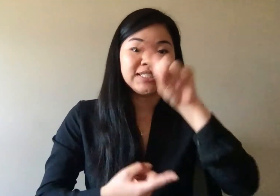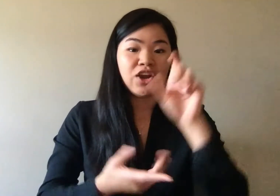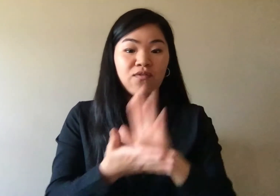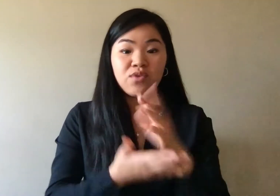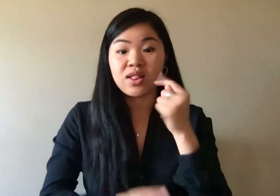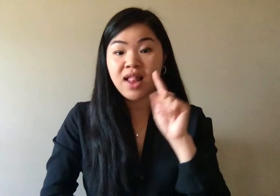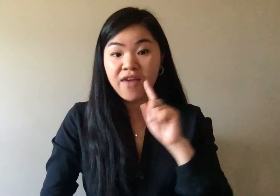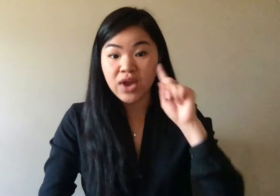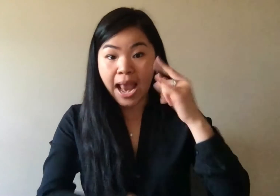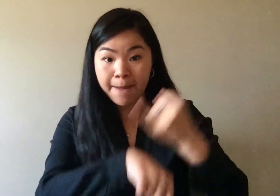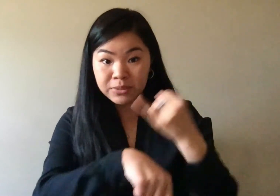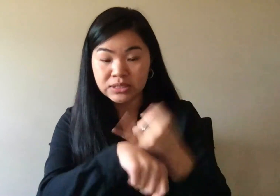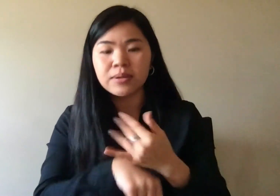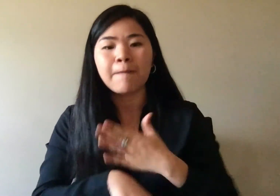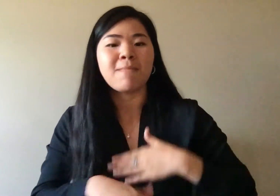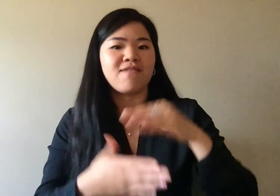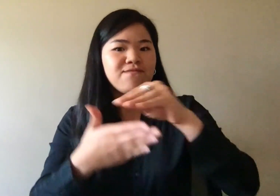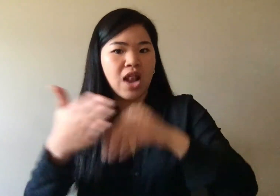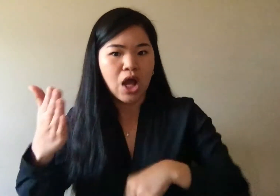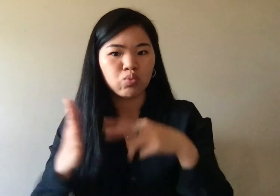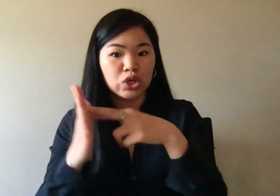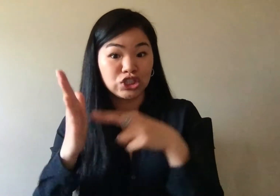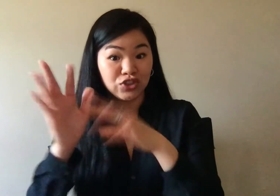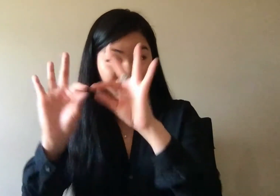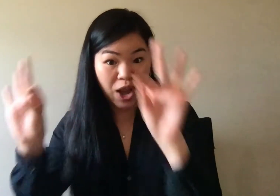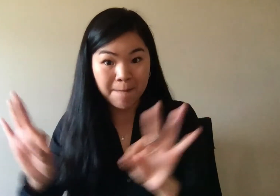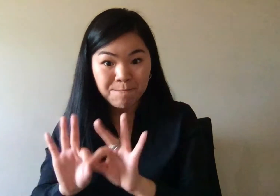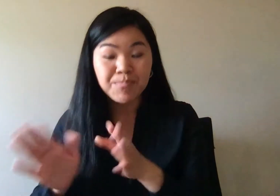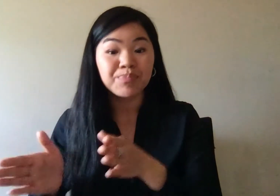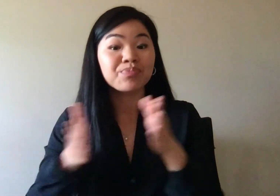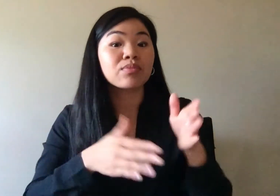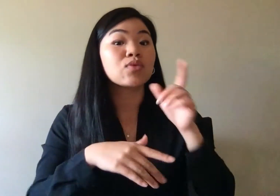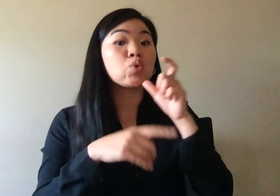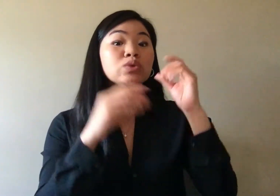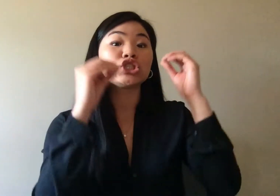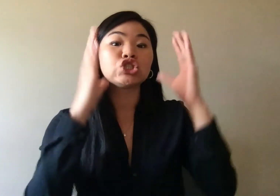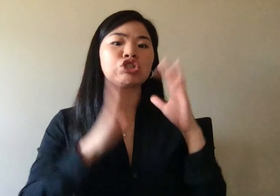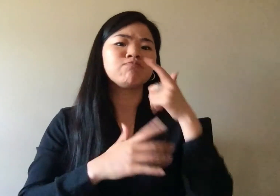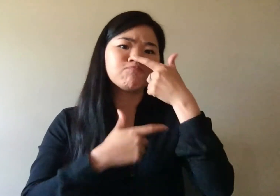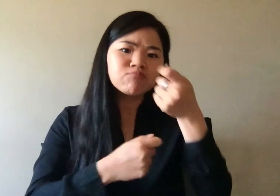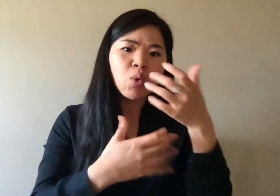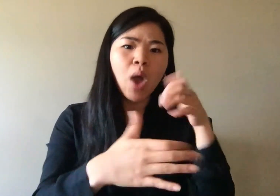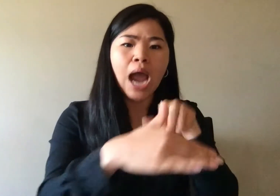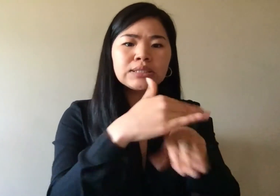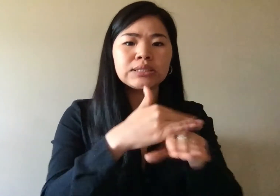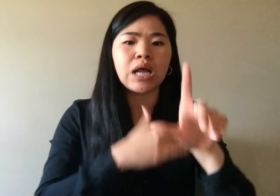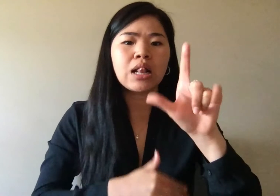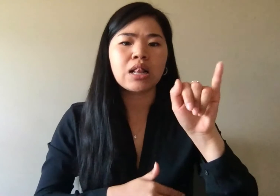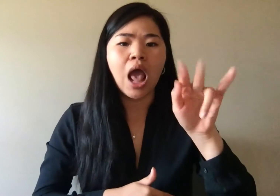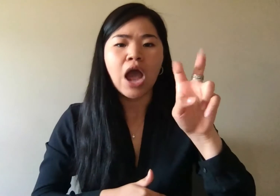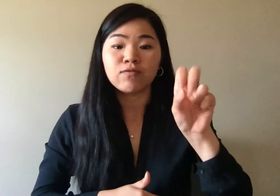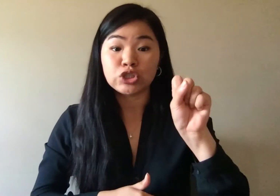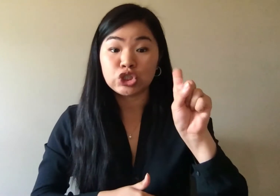to the Texas School for the Deaf campus, please complete the registration form. For teachers who are interested in accessing